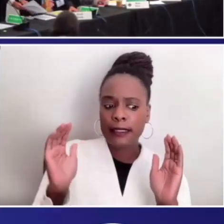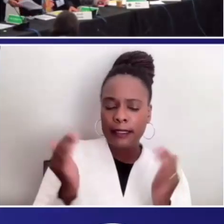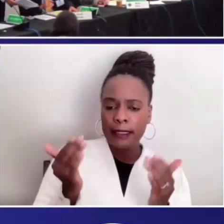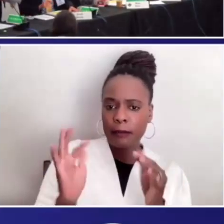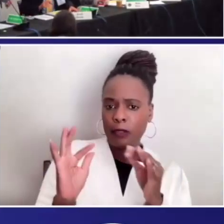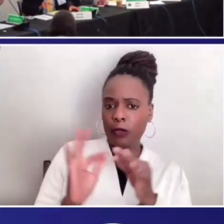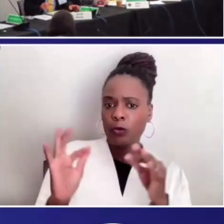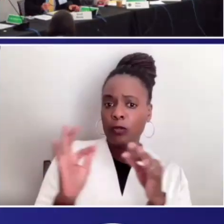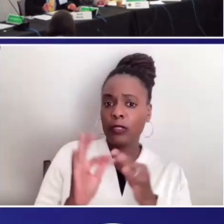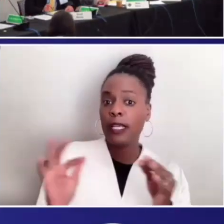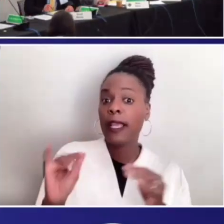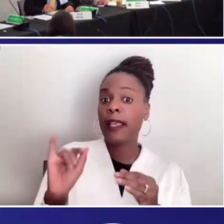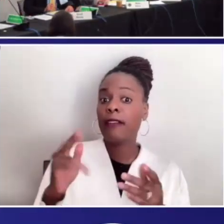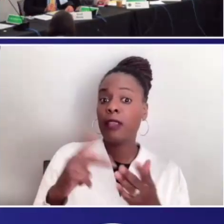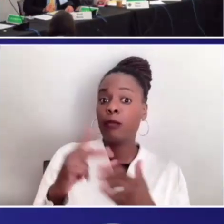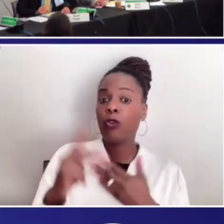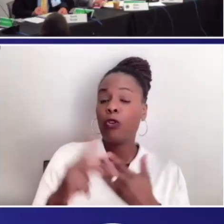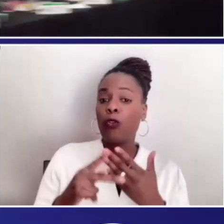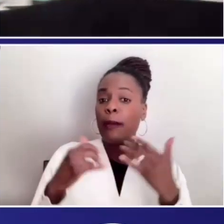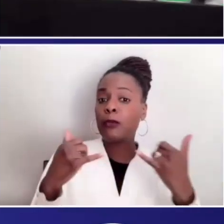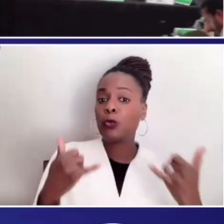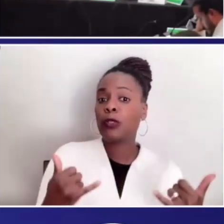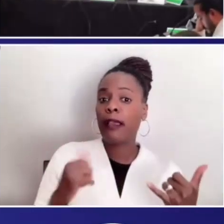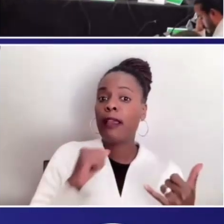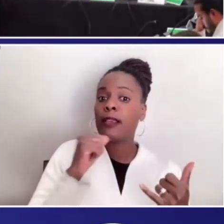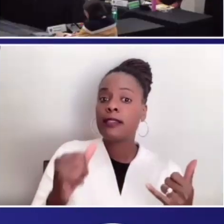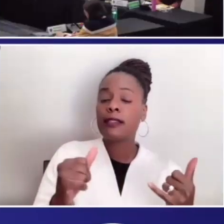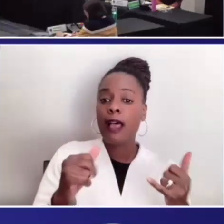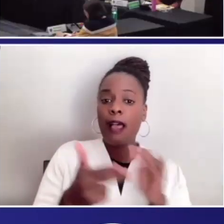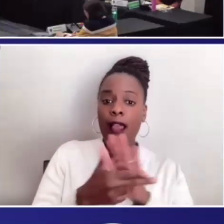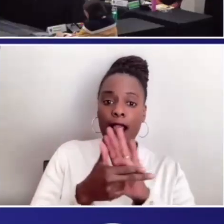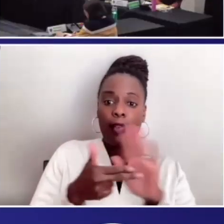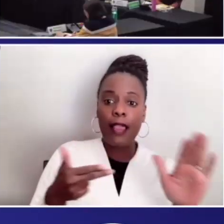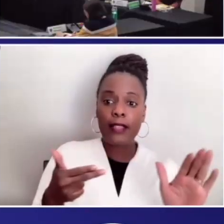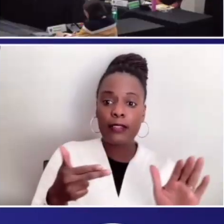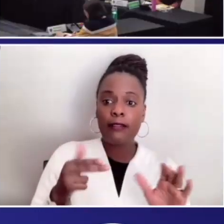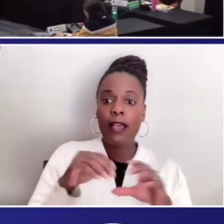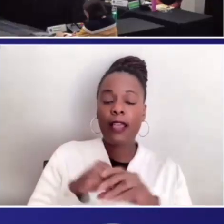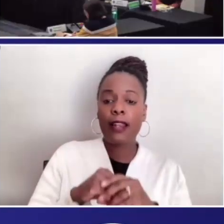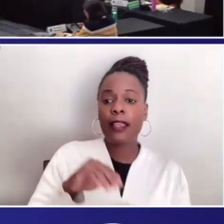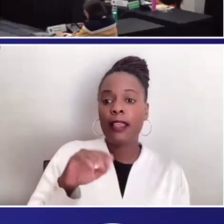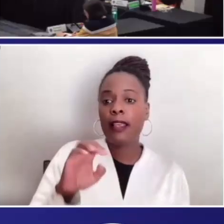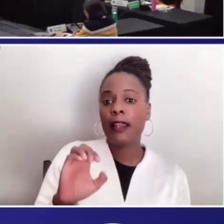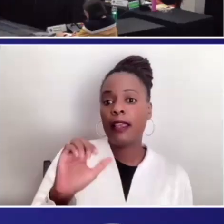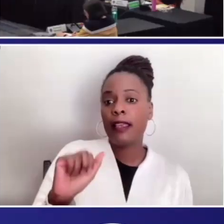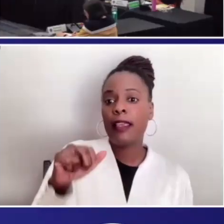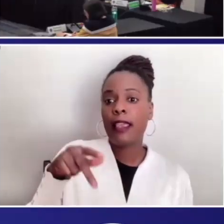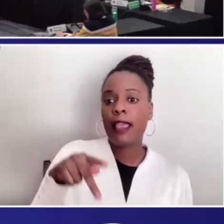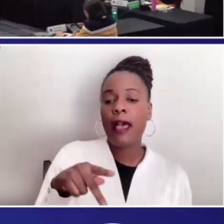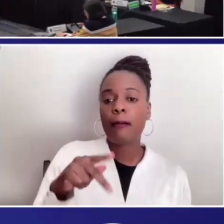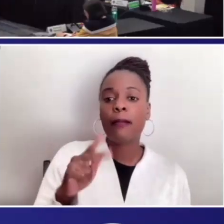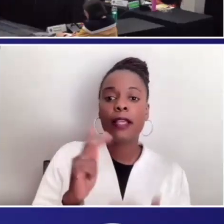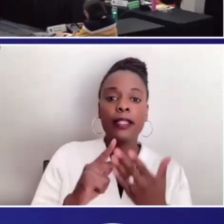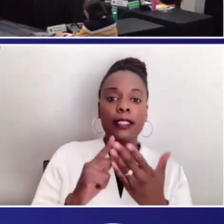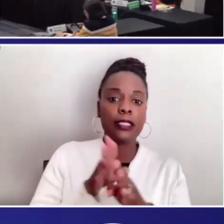today is not classified on your EAP as a professional designation program,